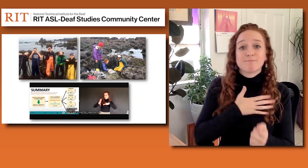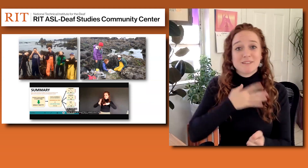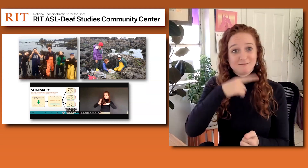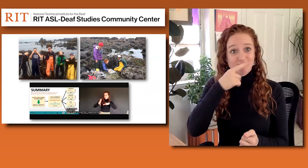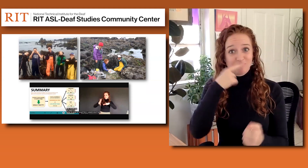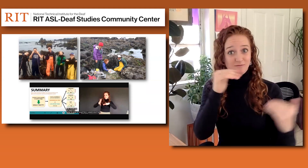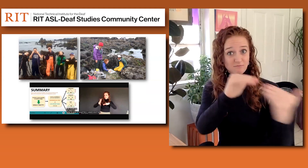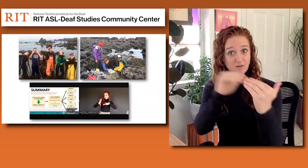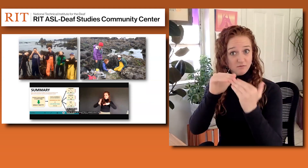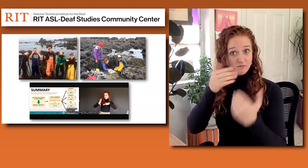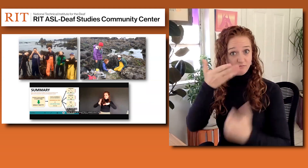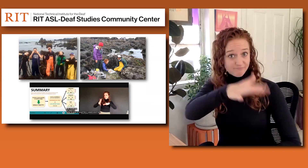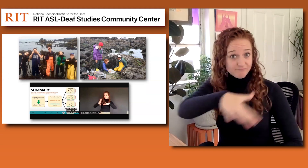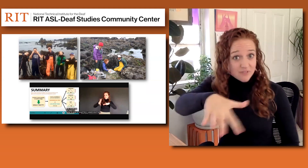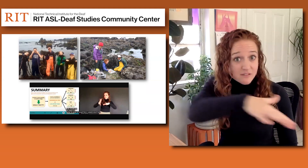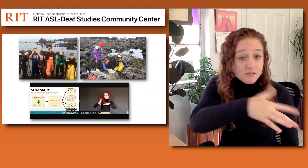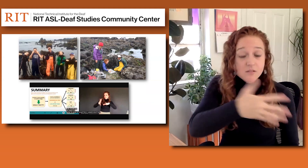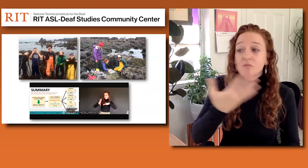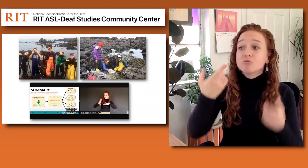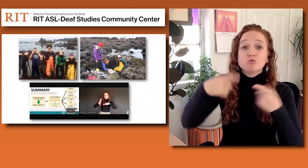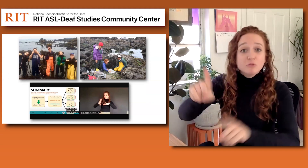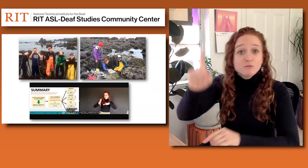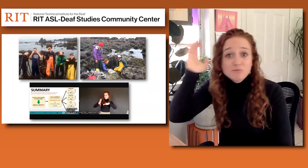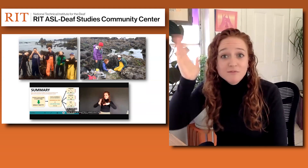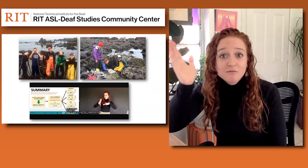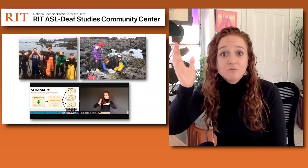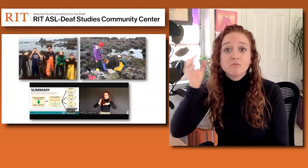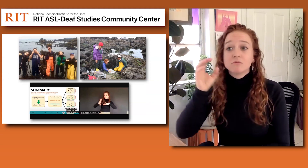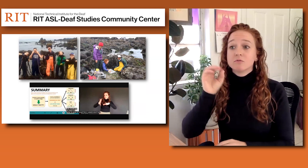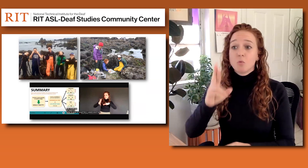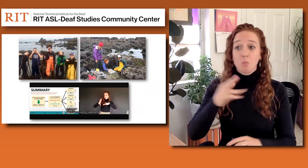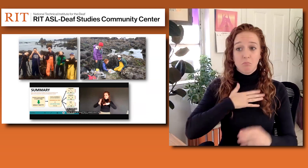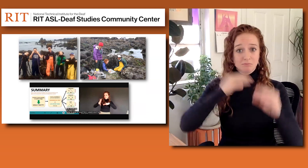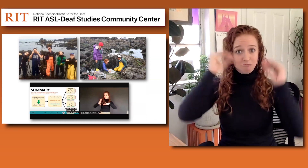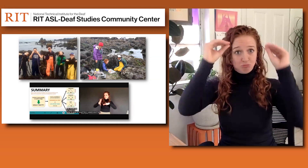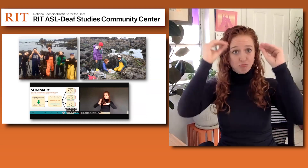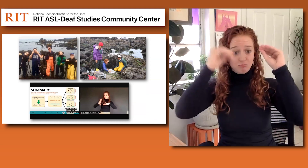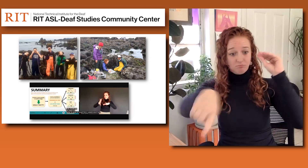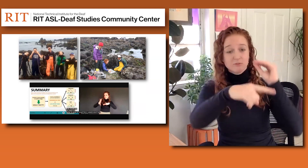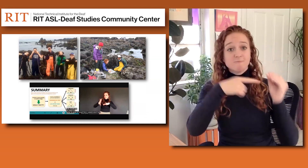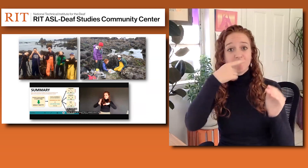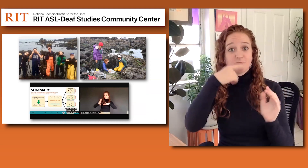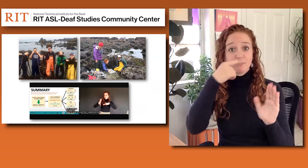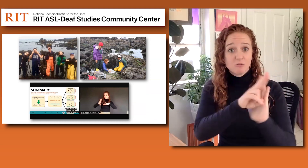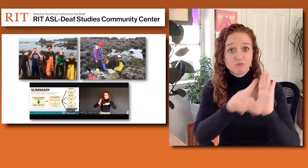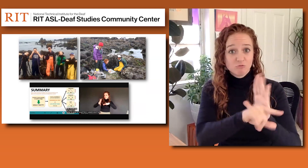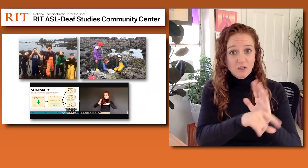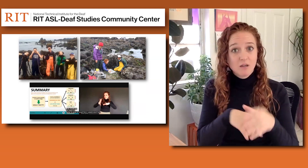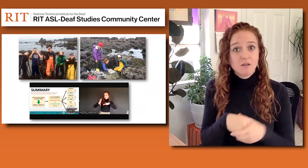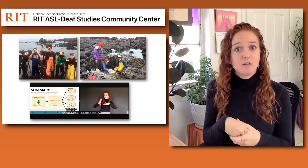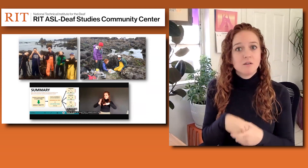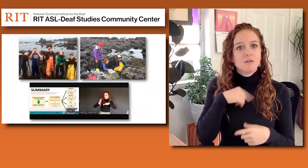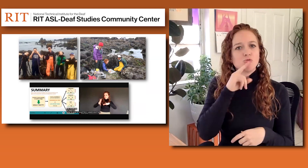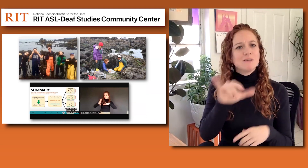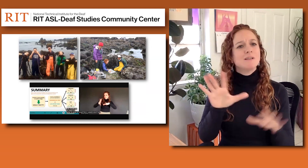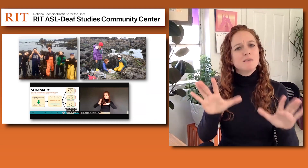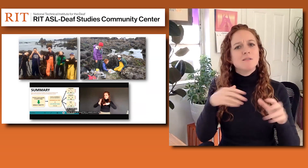When I speak with my hearing colleagues, when I'm offering presentations, when I'm teaching hearing undergrads,